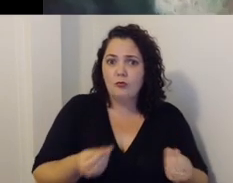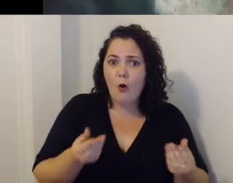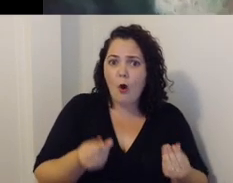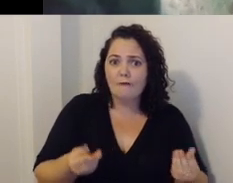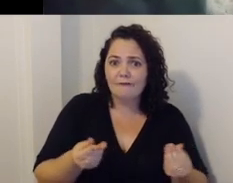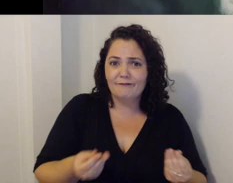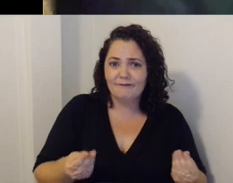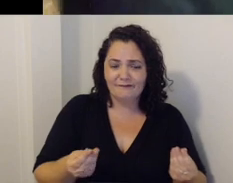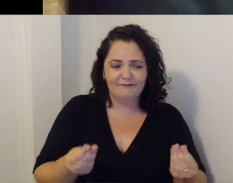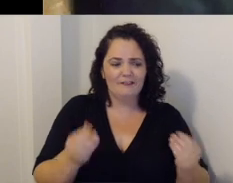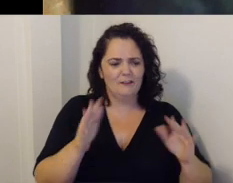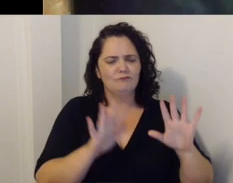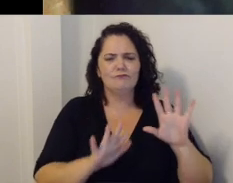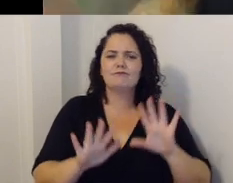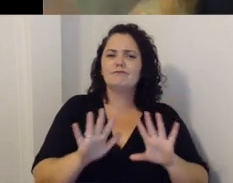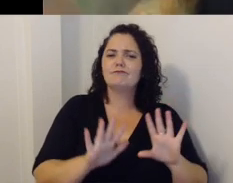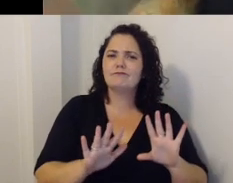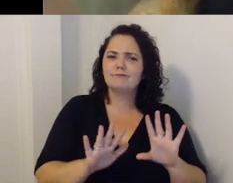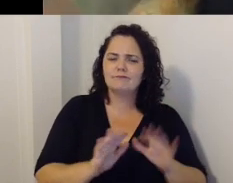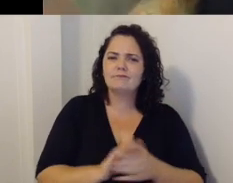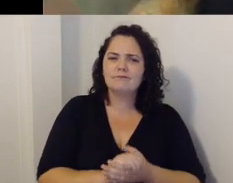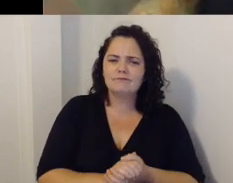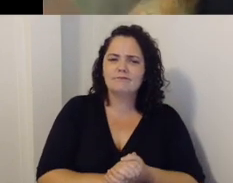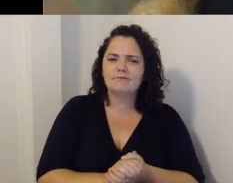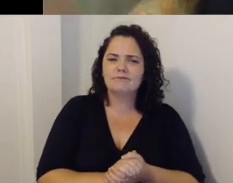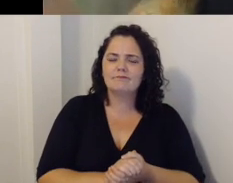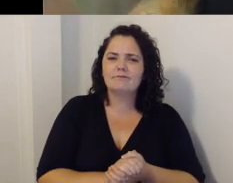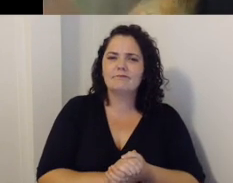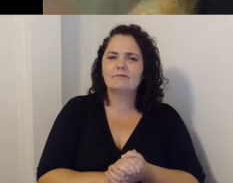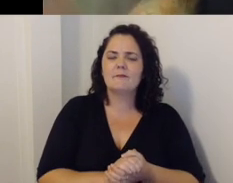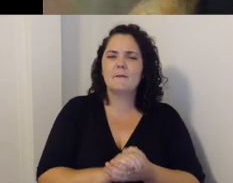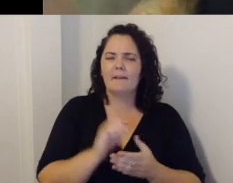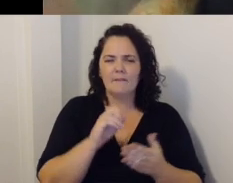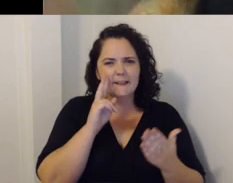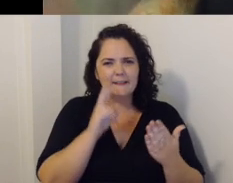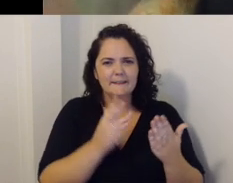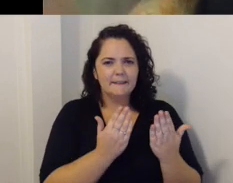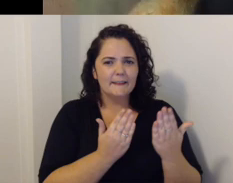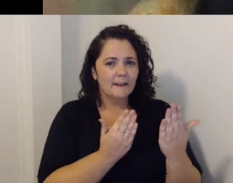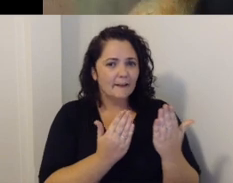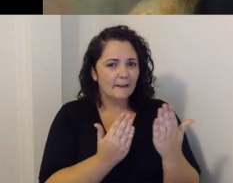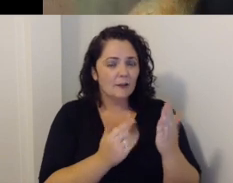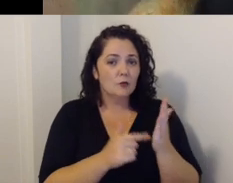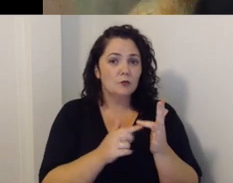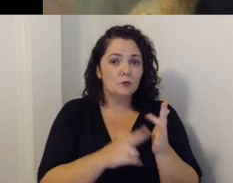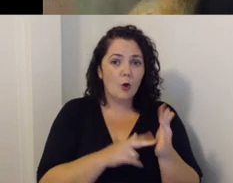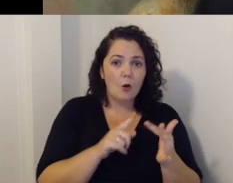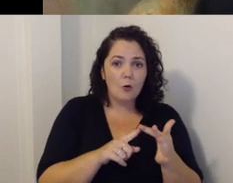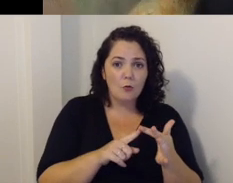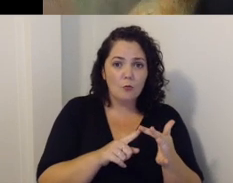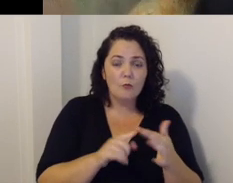softness as I zoom in and the way that forms are defined just through tone and color and value